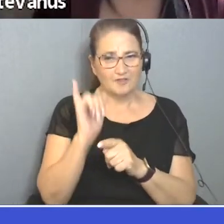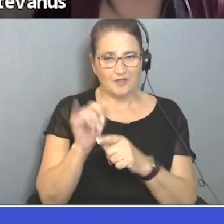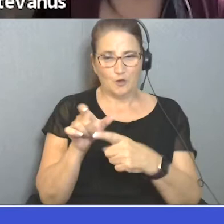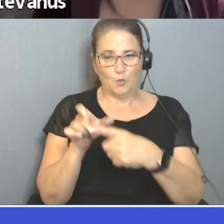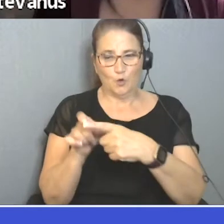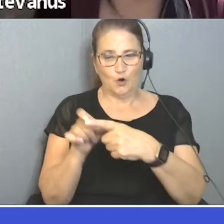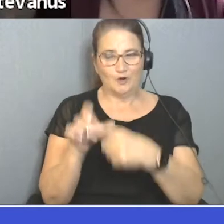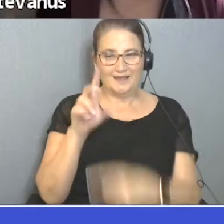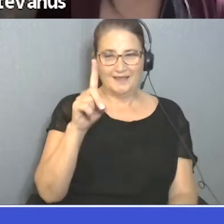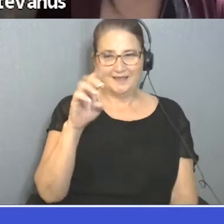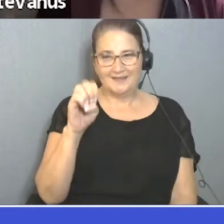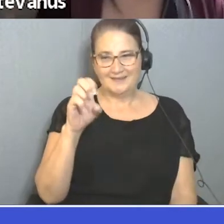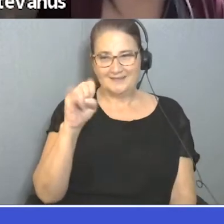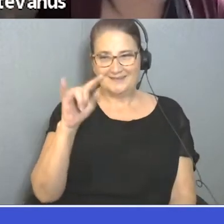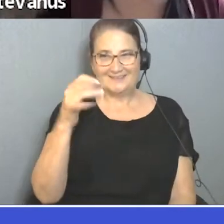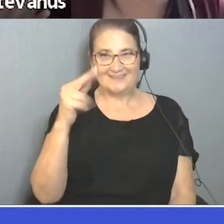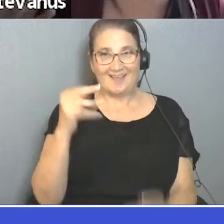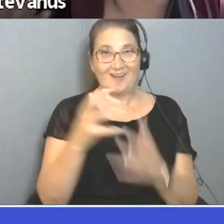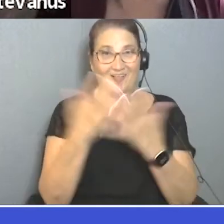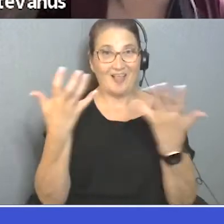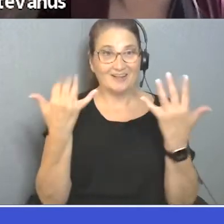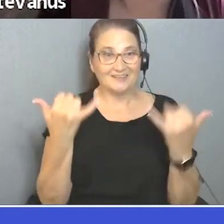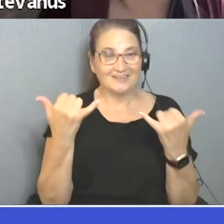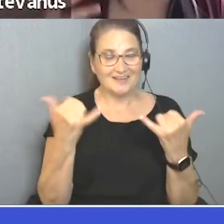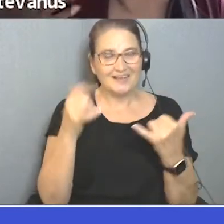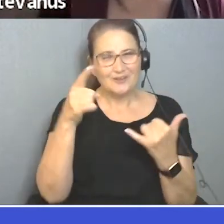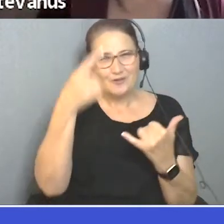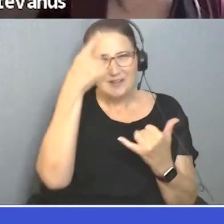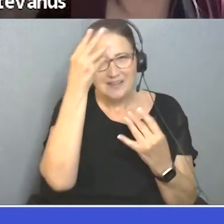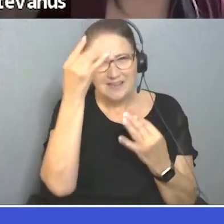term "design" a lot today. So just think of what does